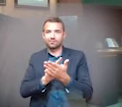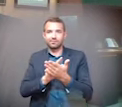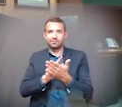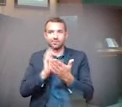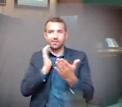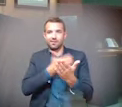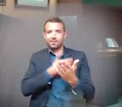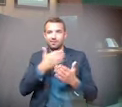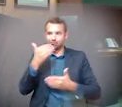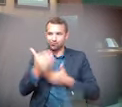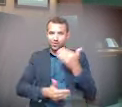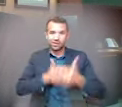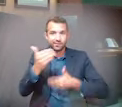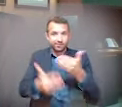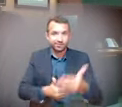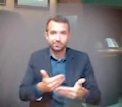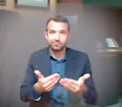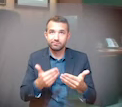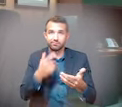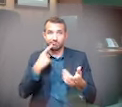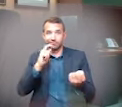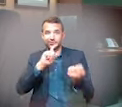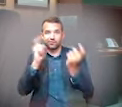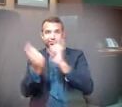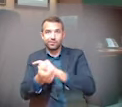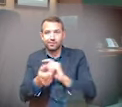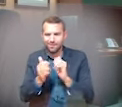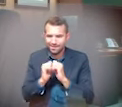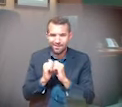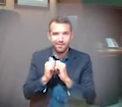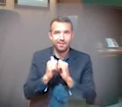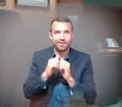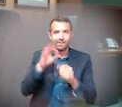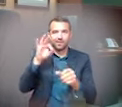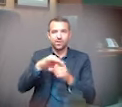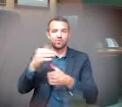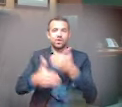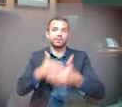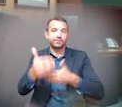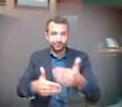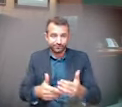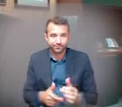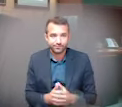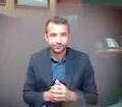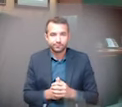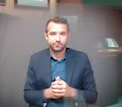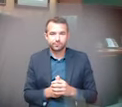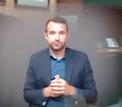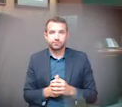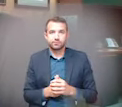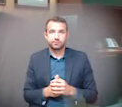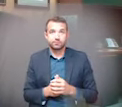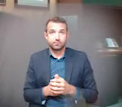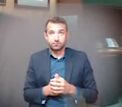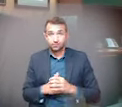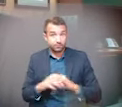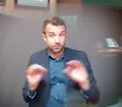in the democratic process where so much of this change is allowed to happen. So don't ever be confused about that.